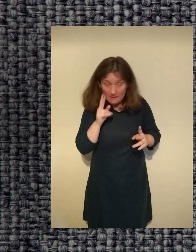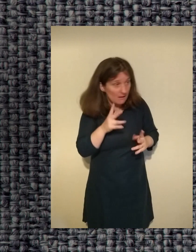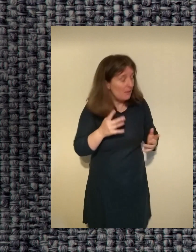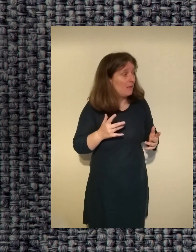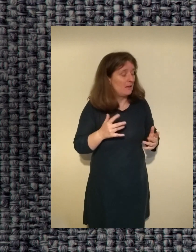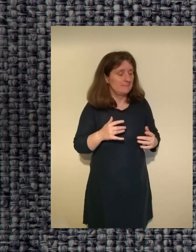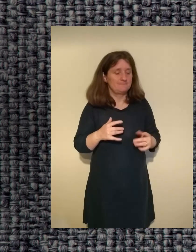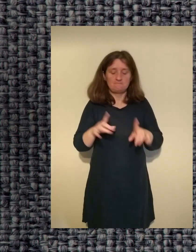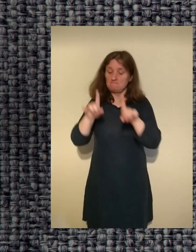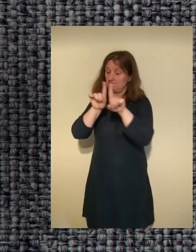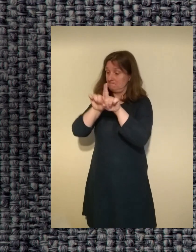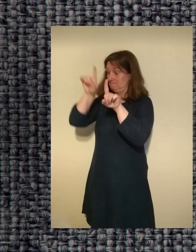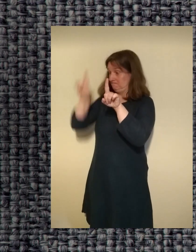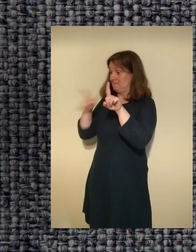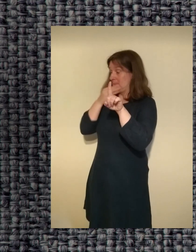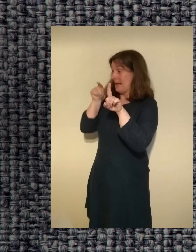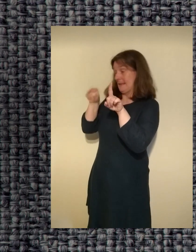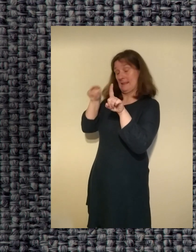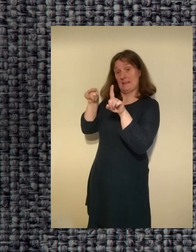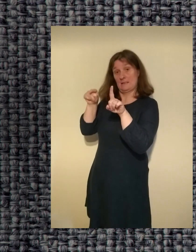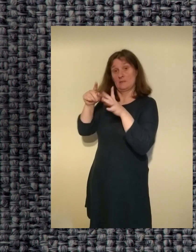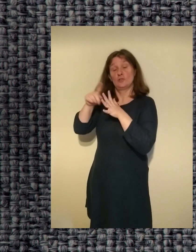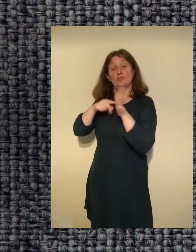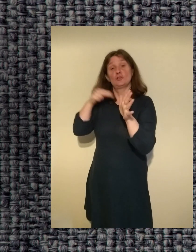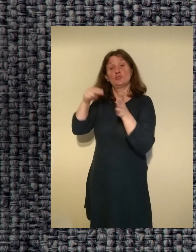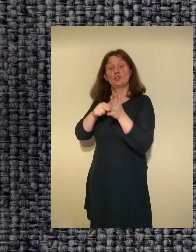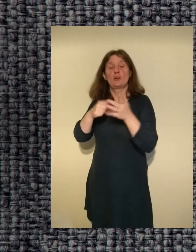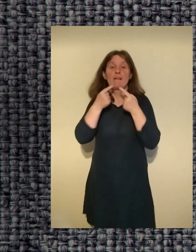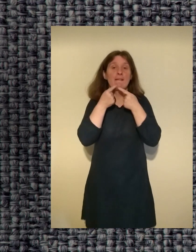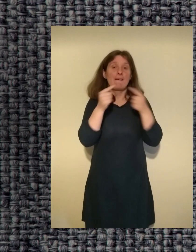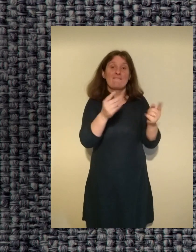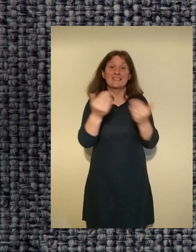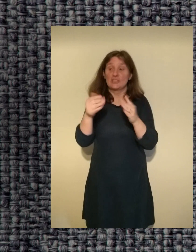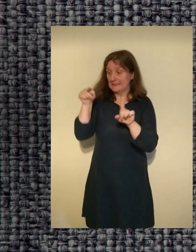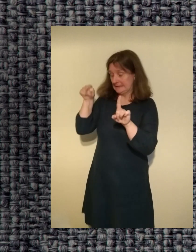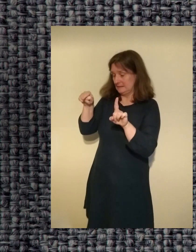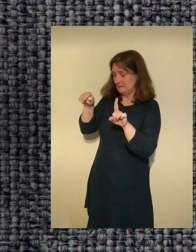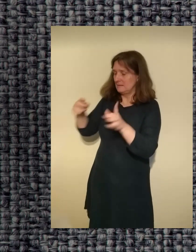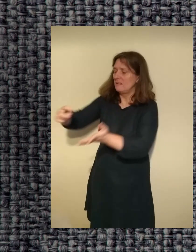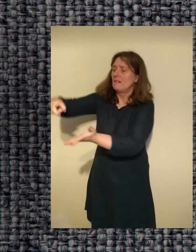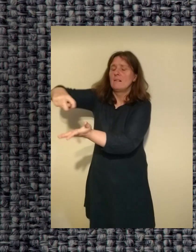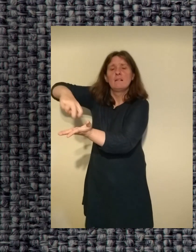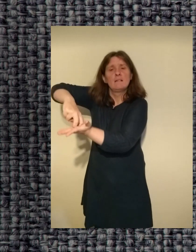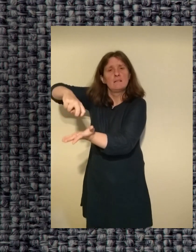in amazement at the miracle they are seeing. The younger man standing at the left is Saint John